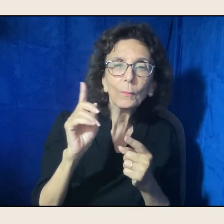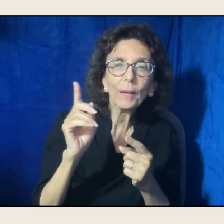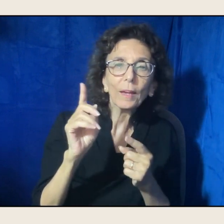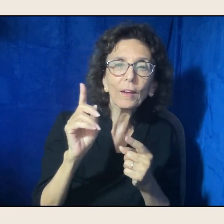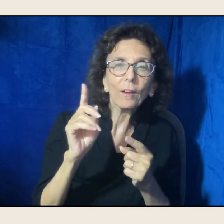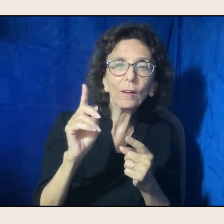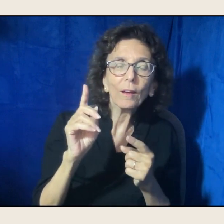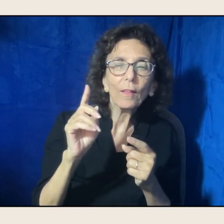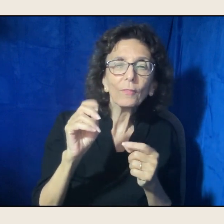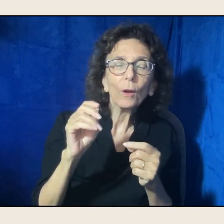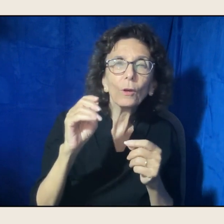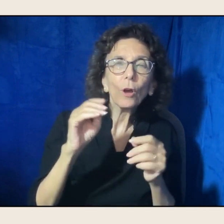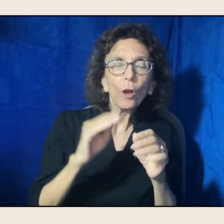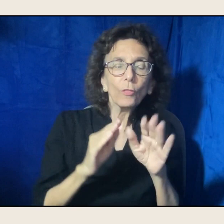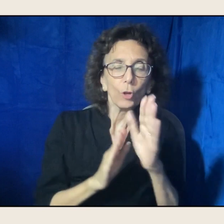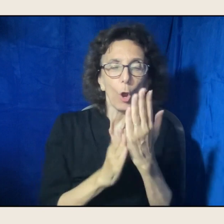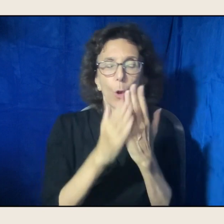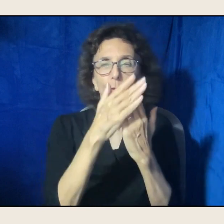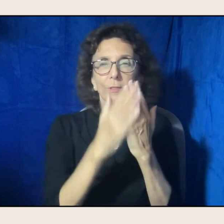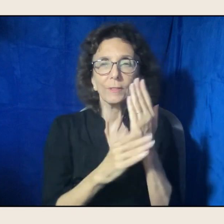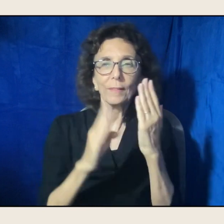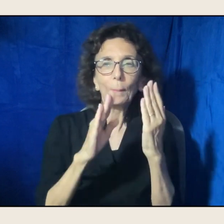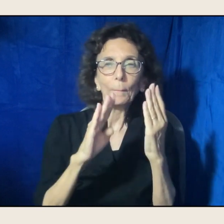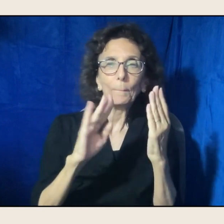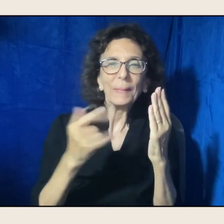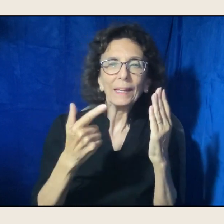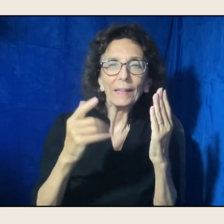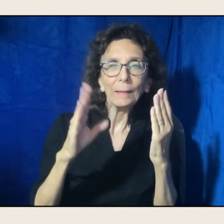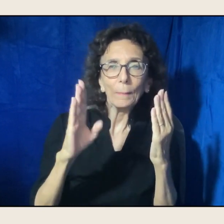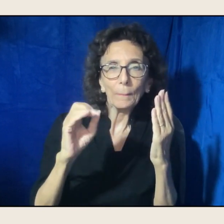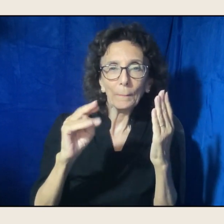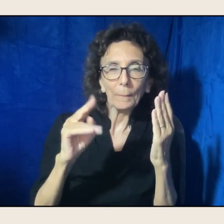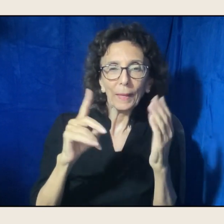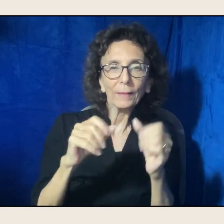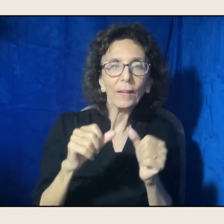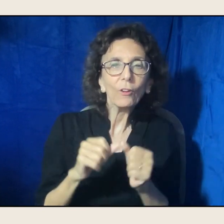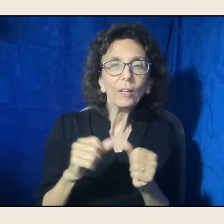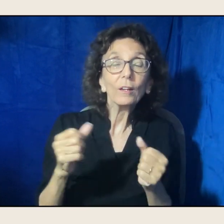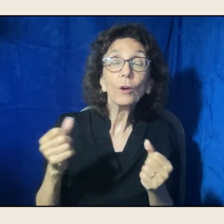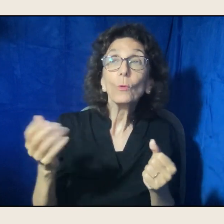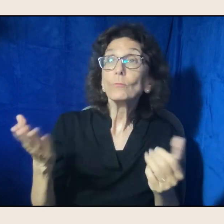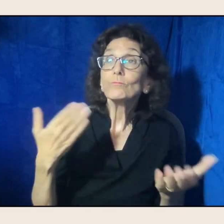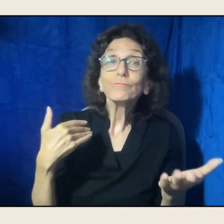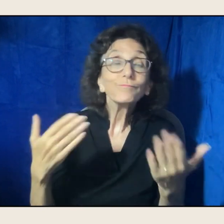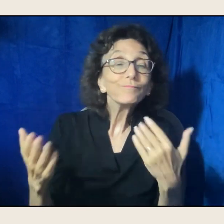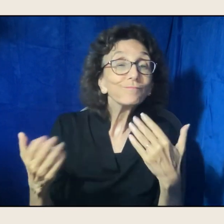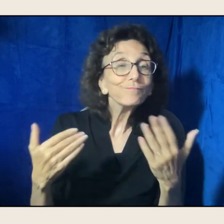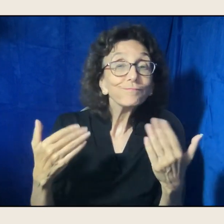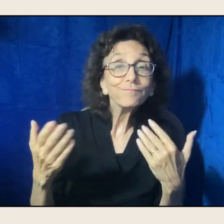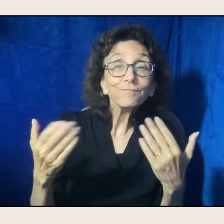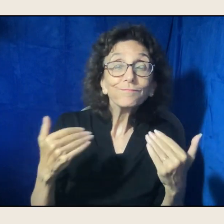And we were having, we were bringing in some of the community members to kind of be sort of extras in the film.